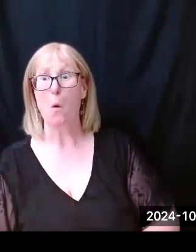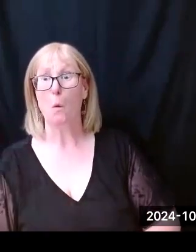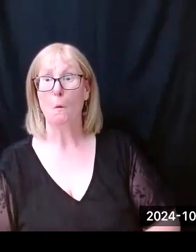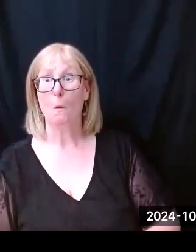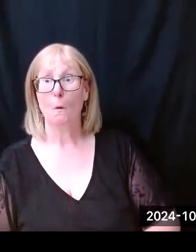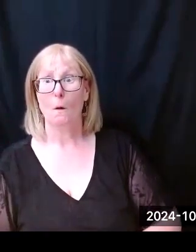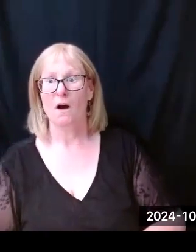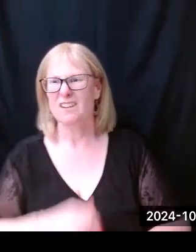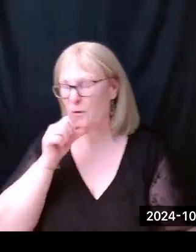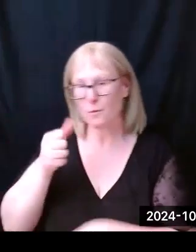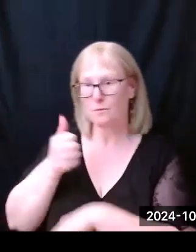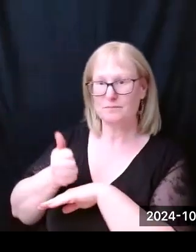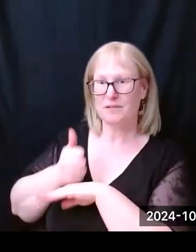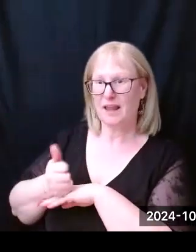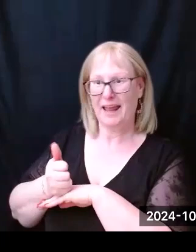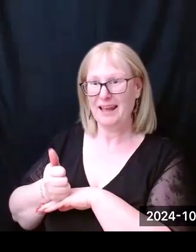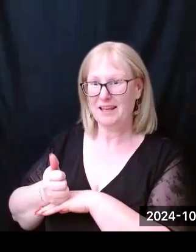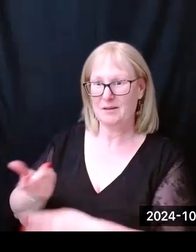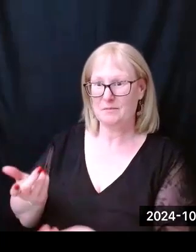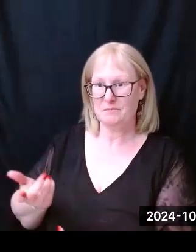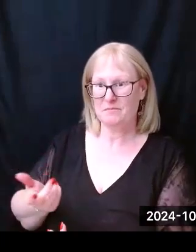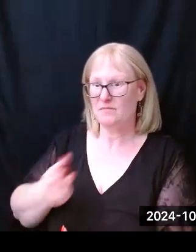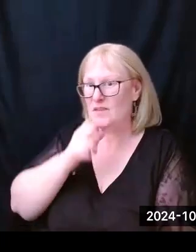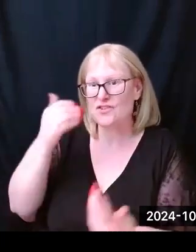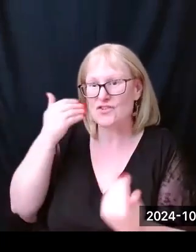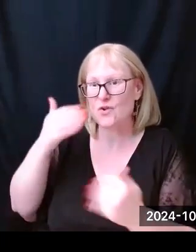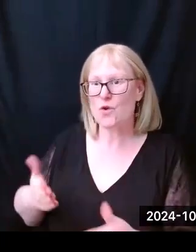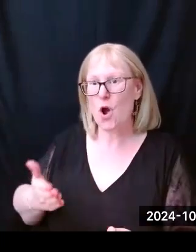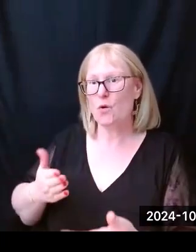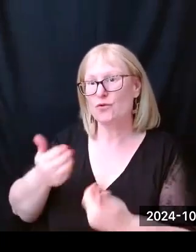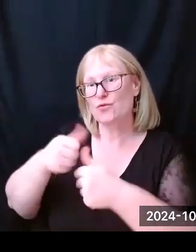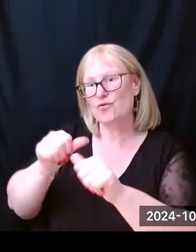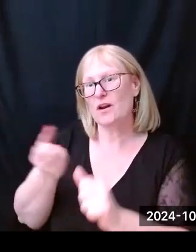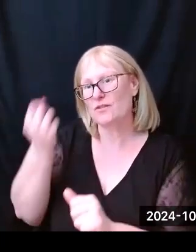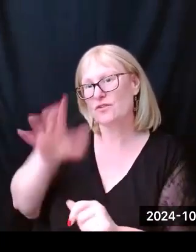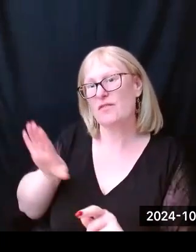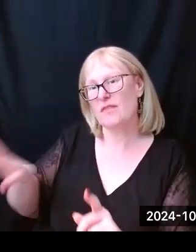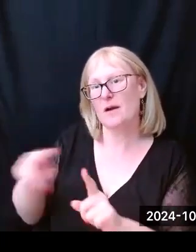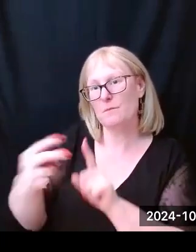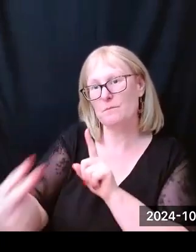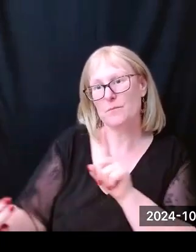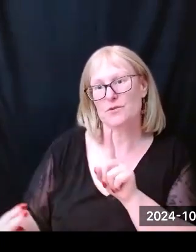Not blame them for it because they just don't know better yet. And be the gold, right?